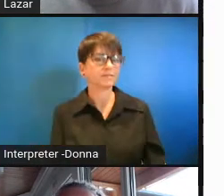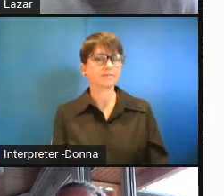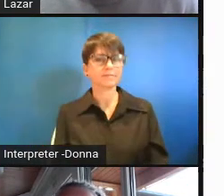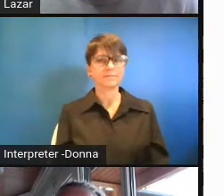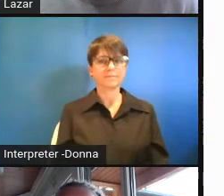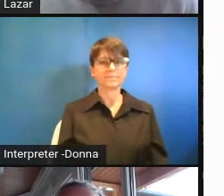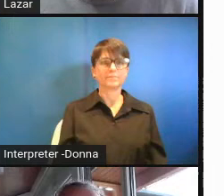Pause code.